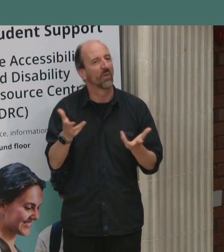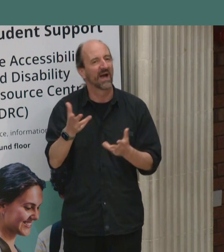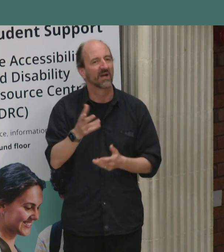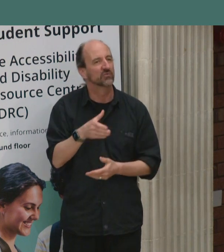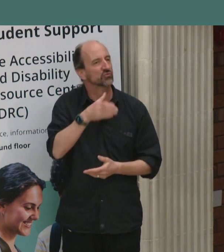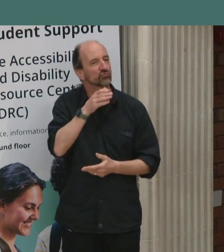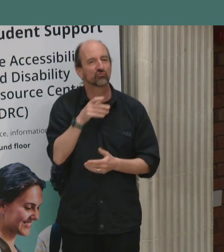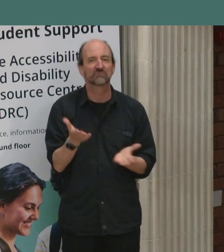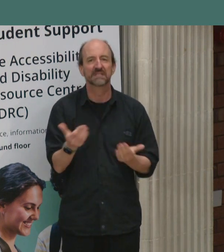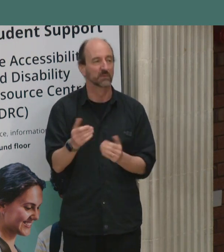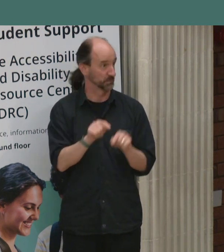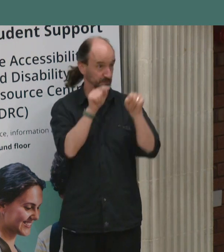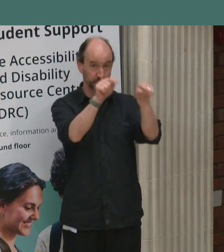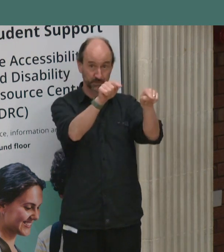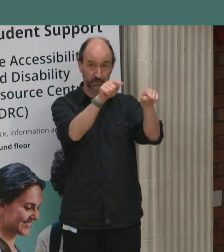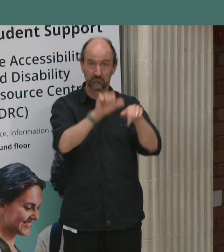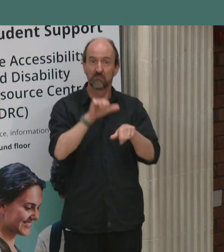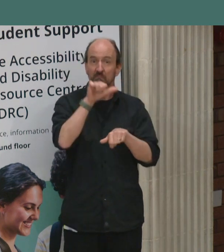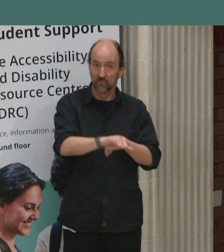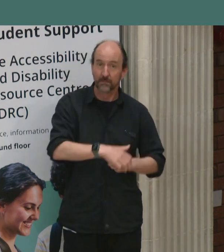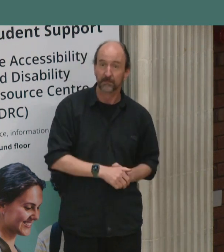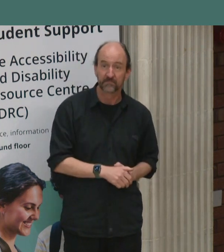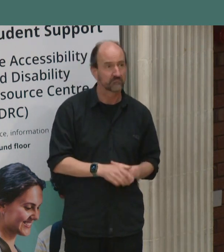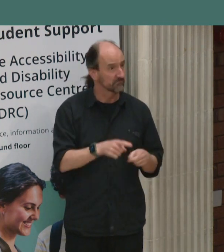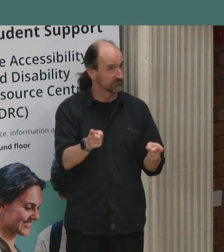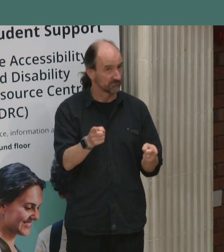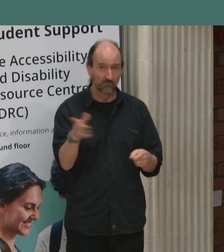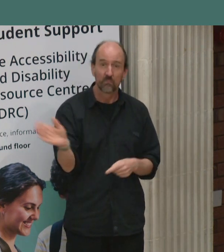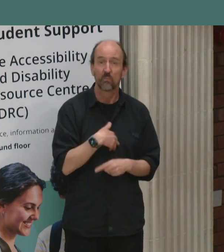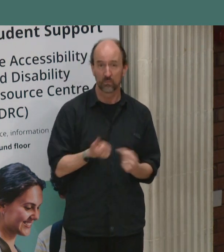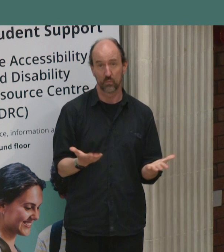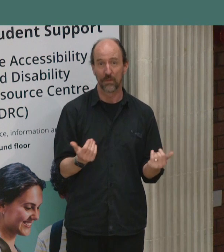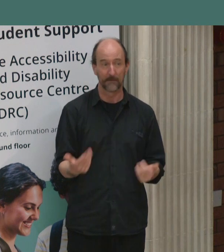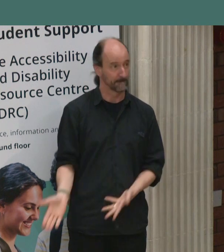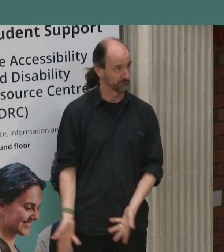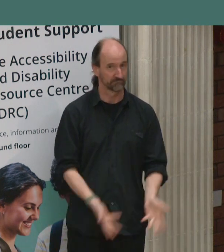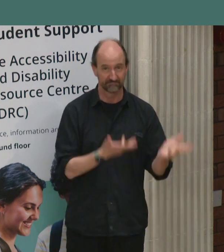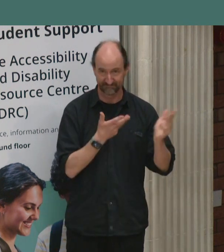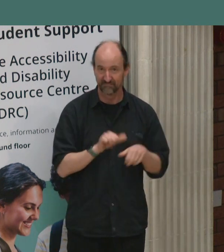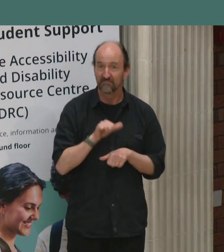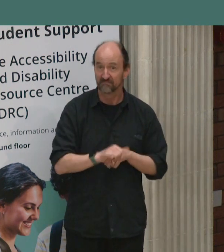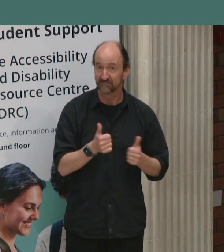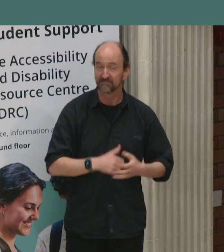place in the foyer just outside and to which you all very welcome of course. I'm now honoured